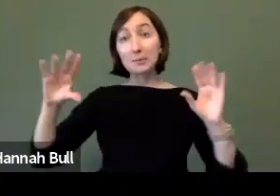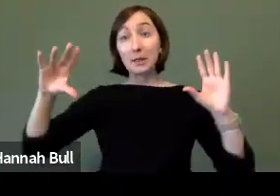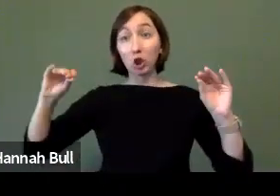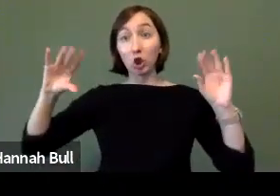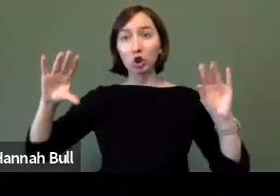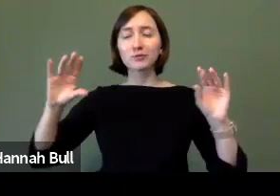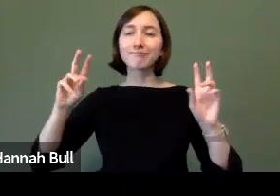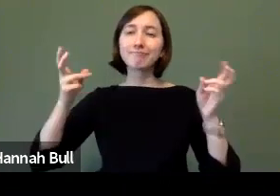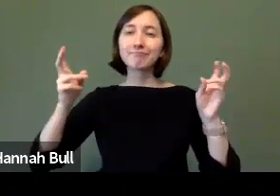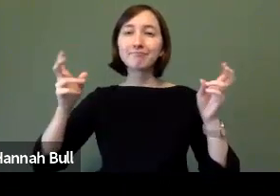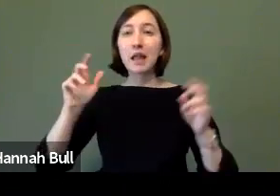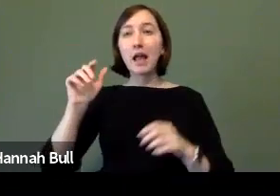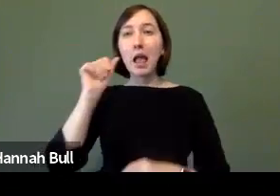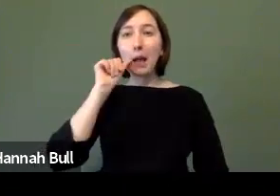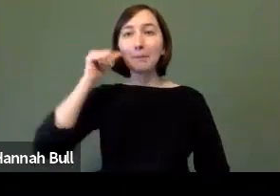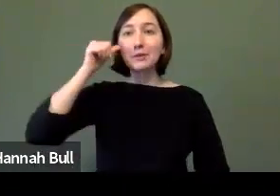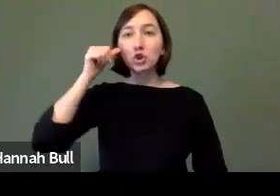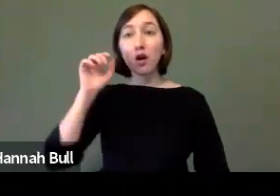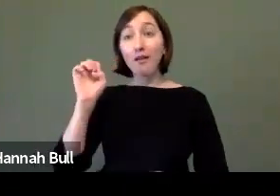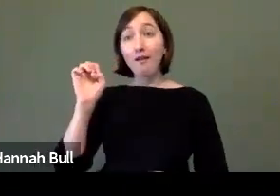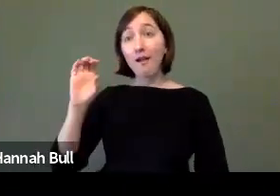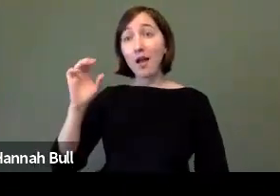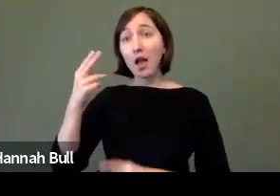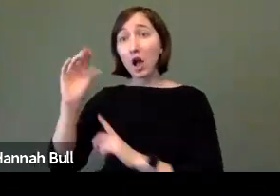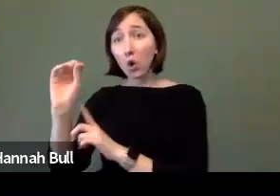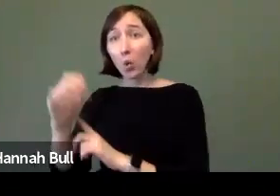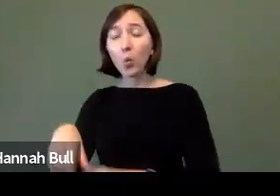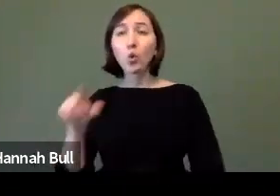or a Google Nest or an Apple Home Pod.